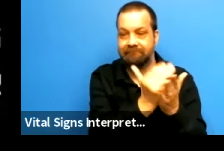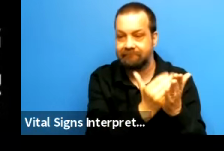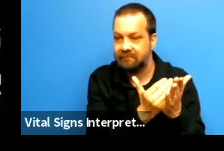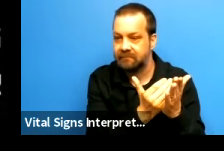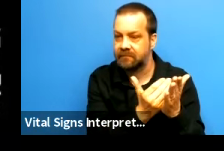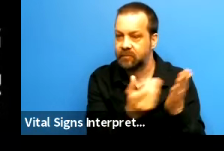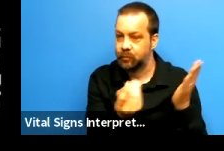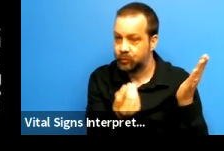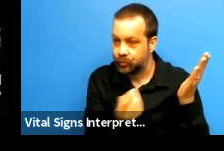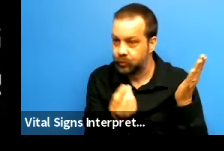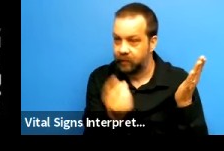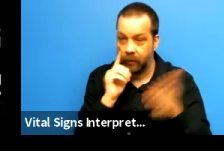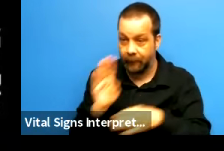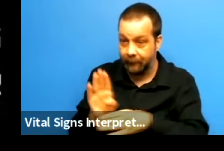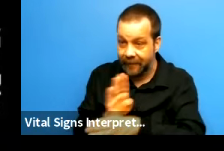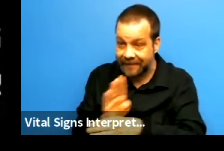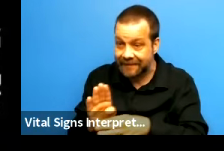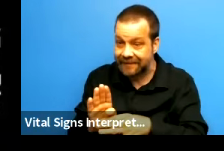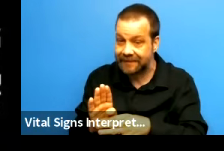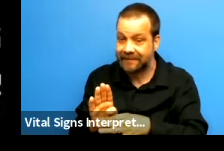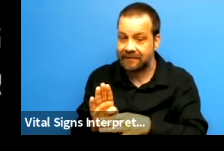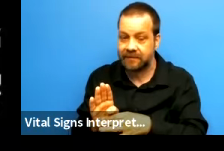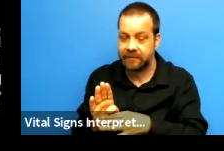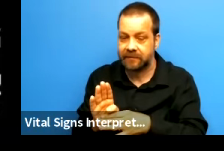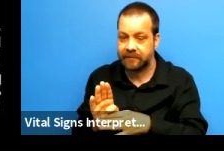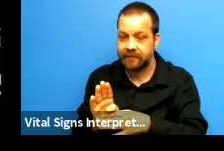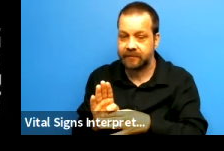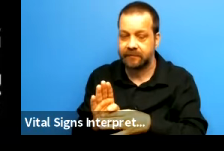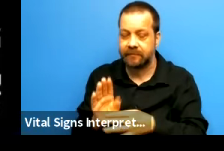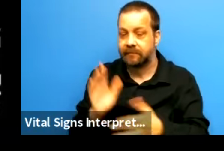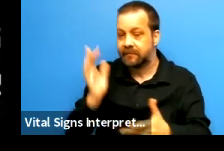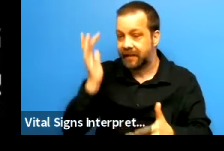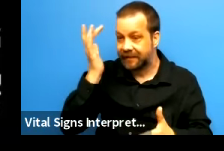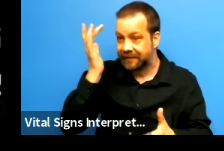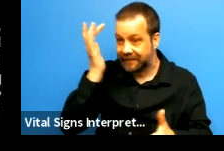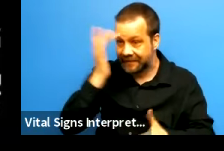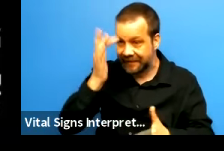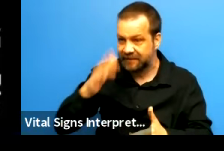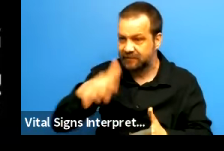responding to coronavirus disease in 2019.